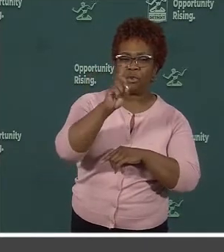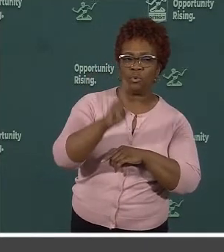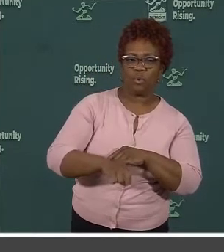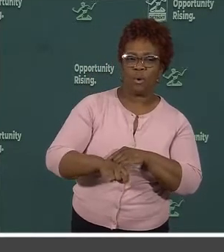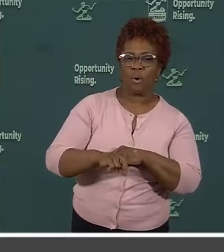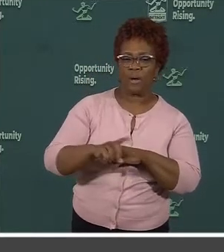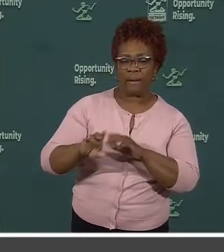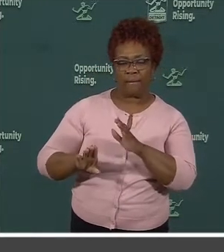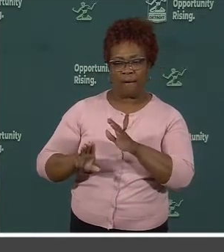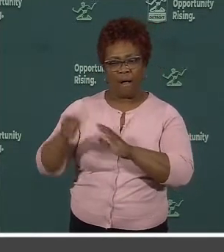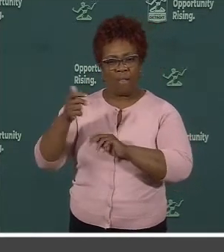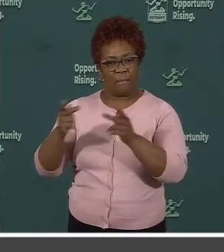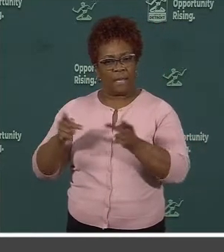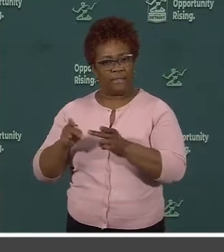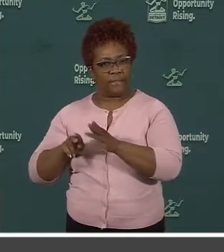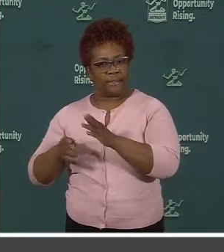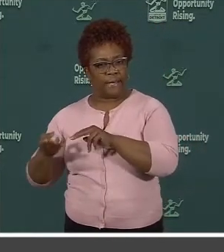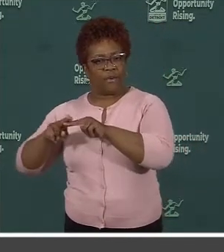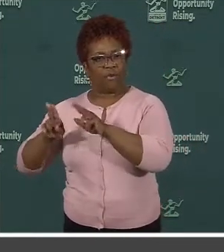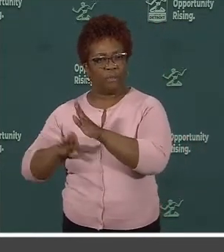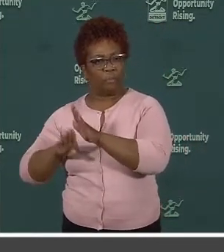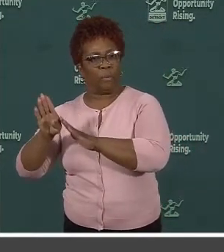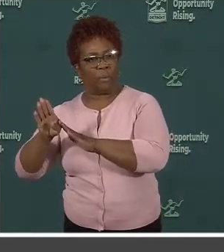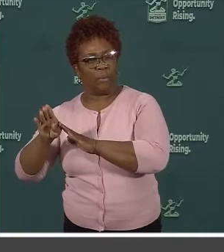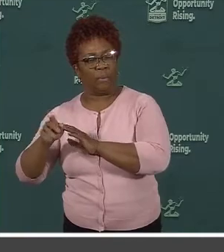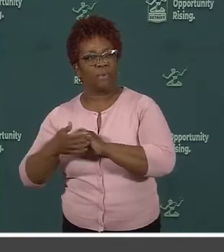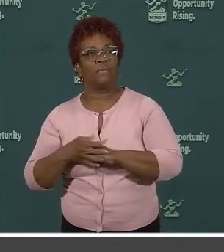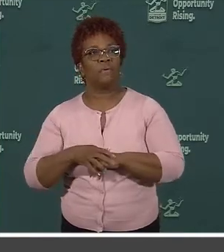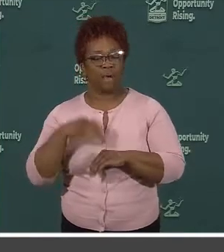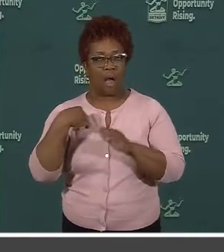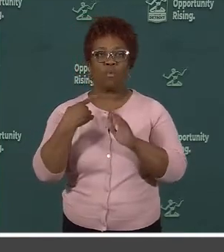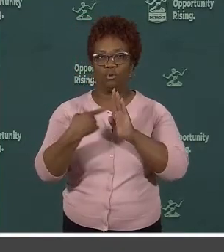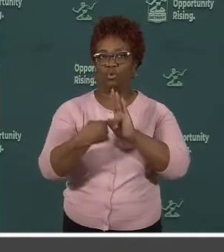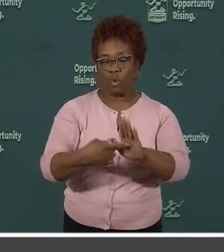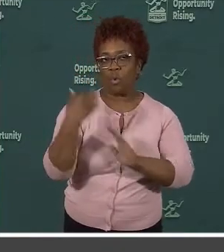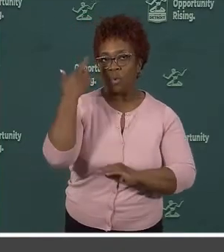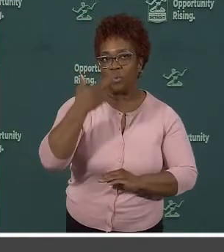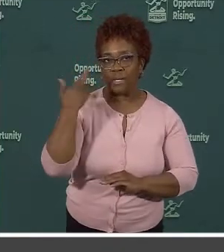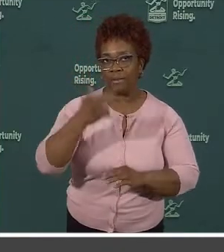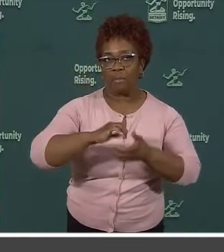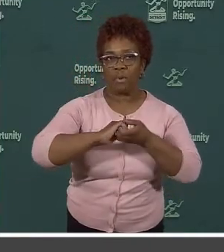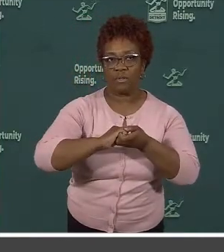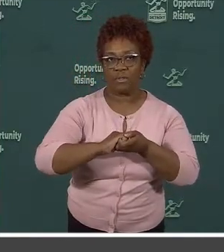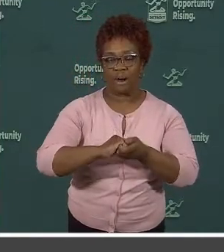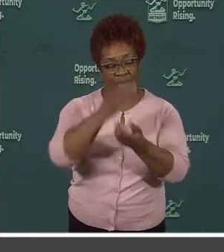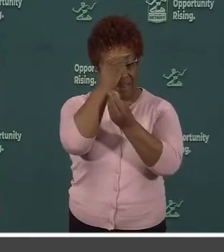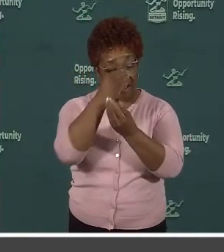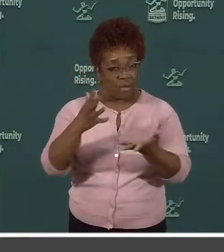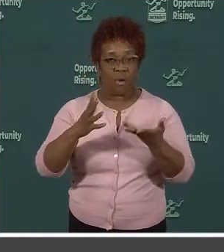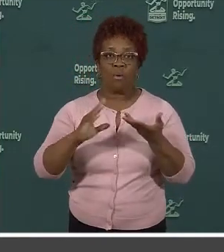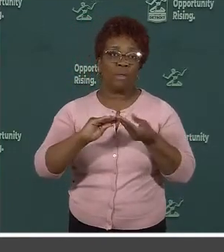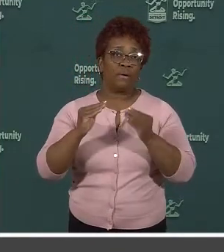AND I'M GOING TO SHOW YOU THE PARTNERSHIP THAT IS DONE AND I'M JUST GOING TO TELL YOU THE TRUTH ABOUT STATISTICS YOU KNOW I'VE JUST DRIVEN BY STATISTICS